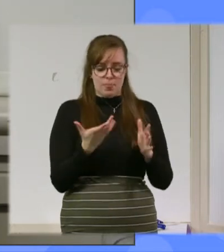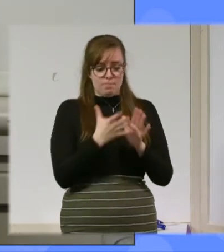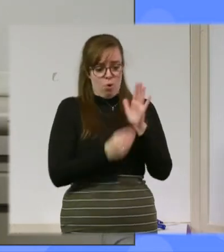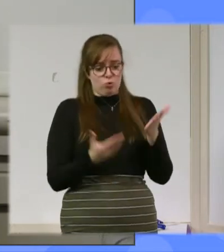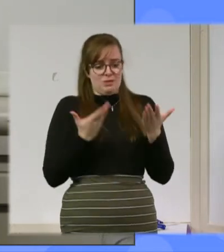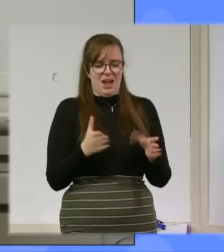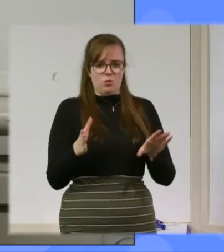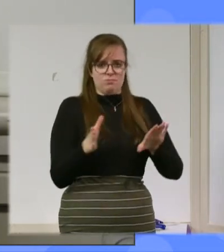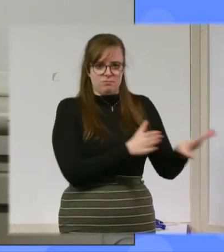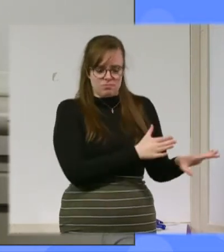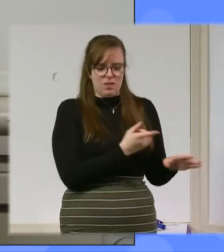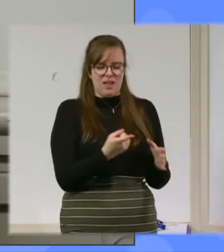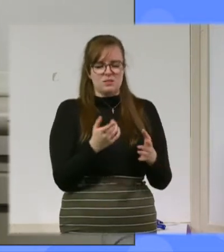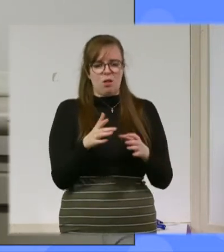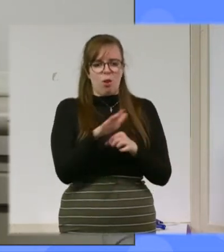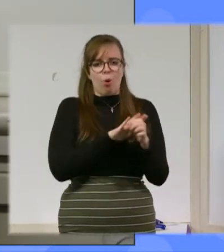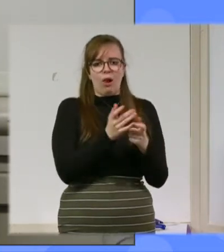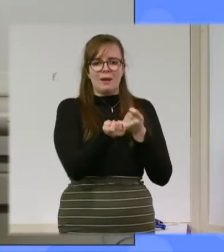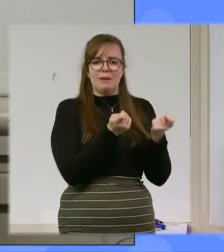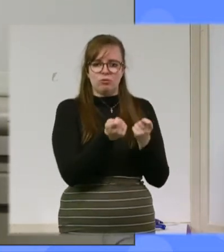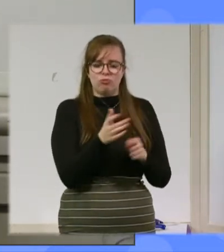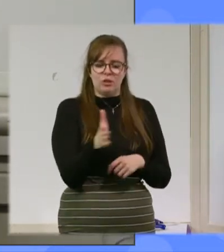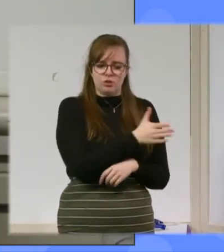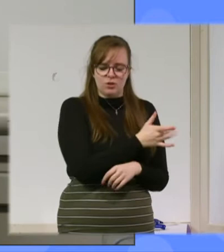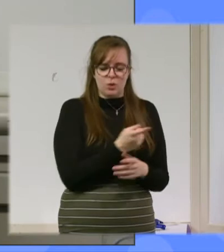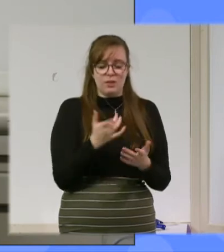which is local administration where central government too often sets the